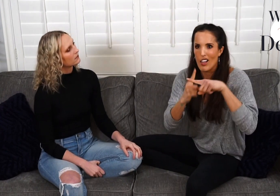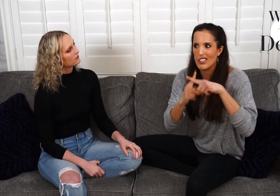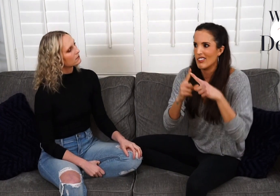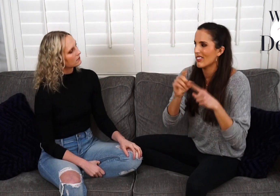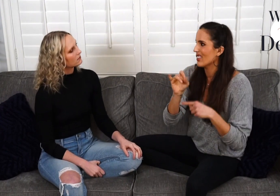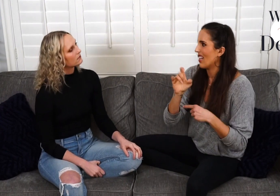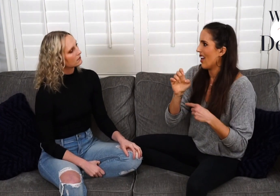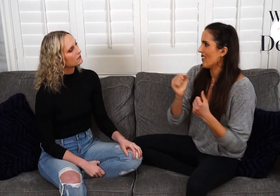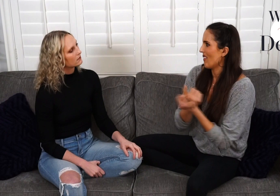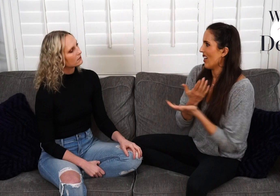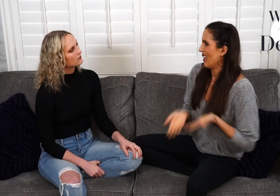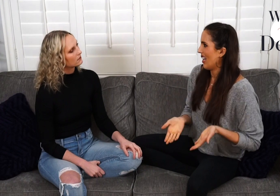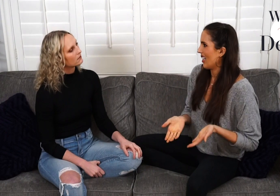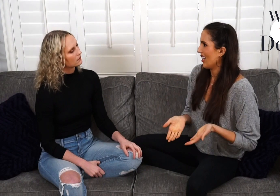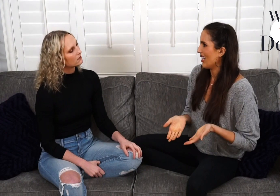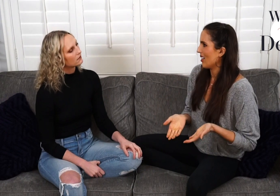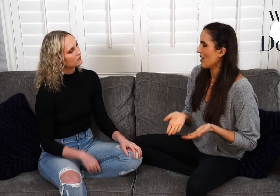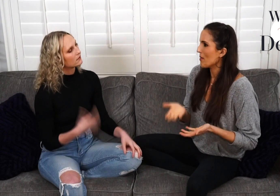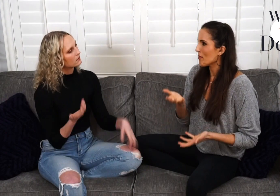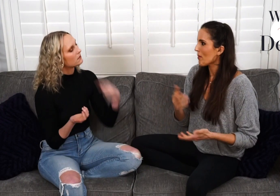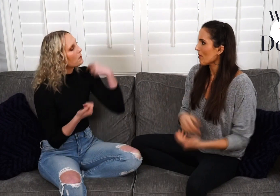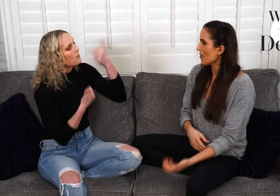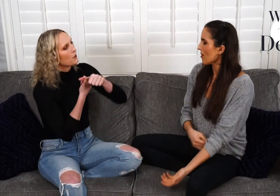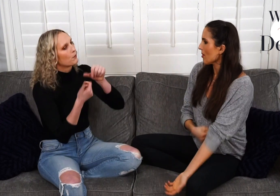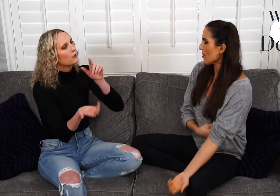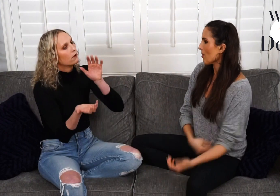the positive side of everything. - And I remember